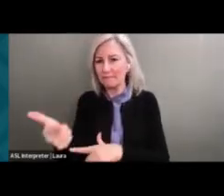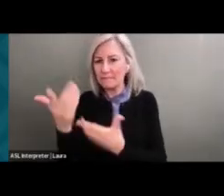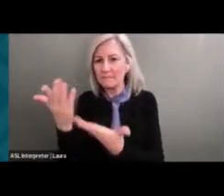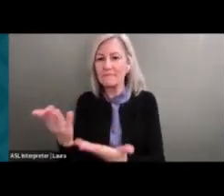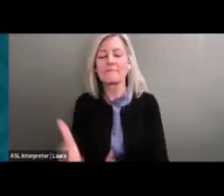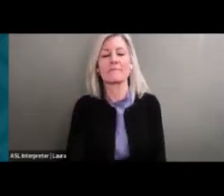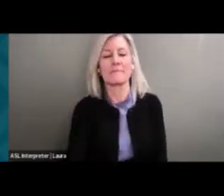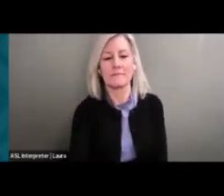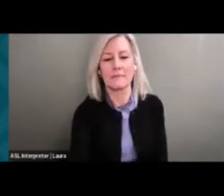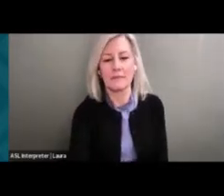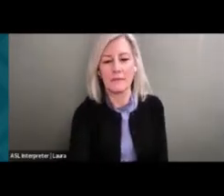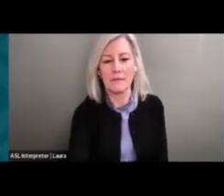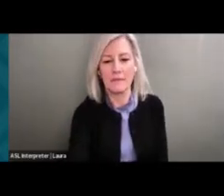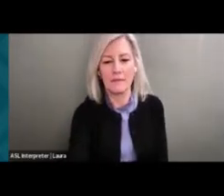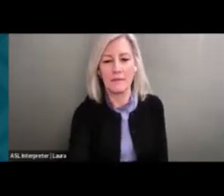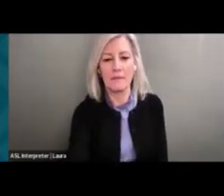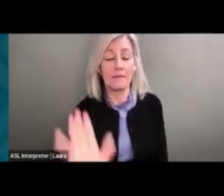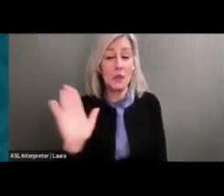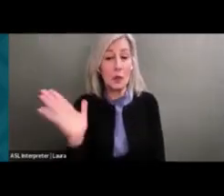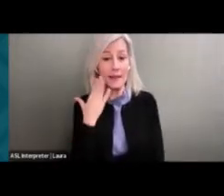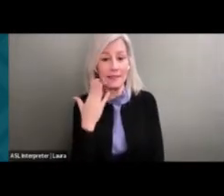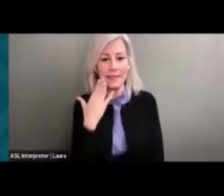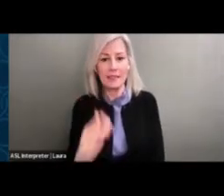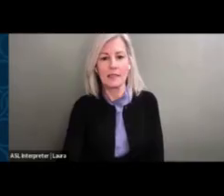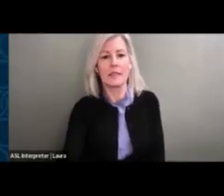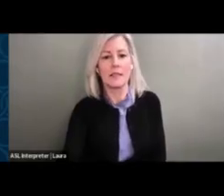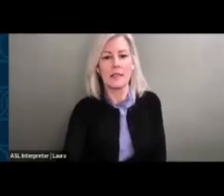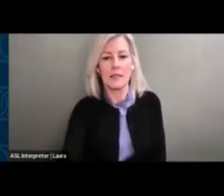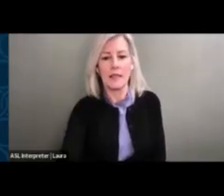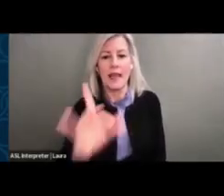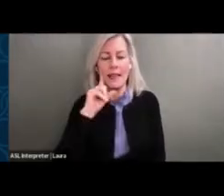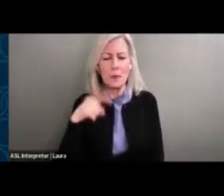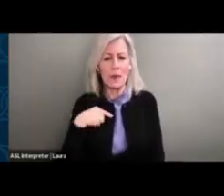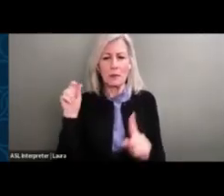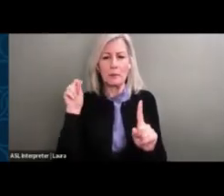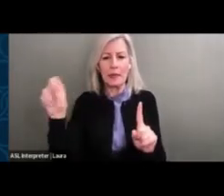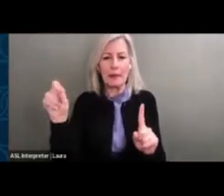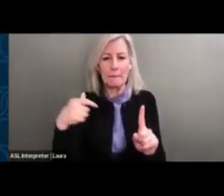Great. Okay. And I think you may need to pin me.